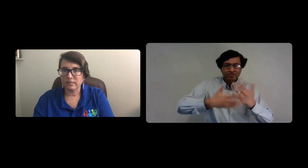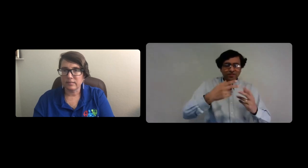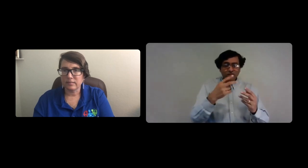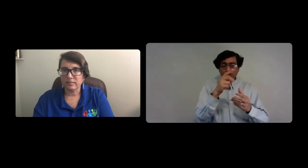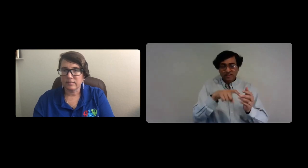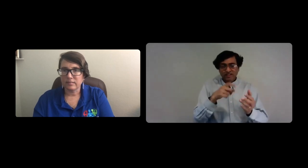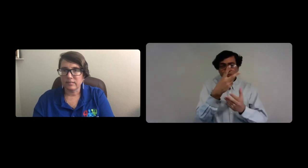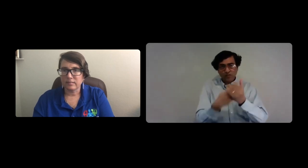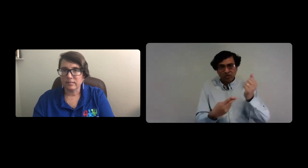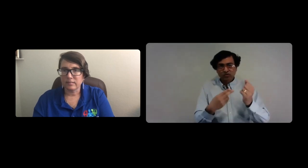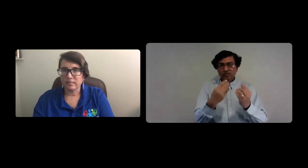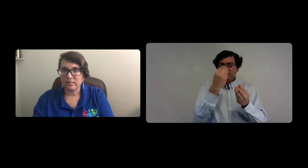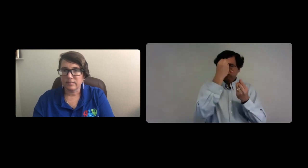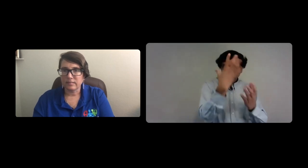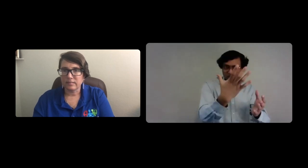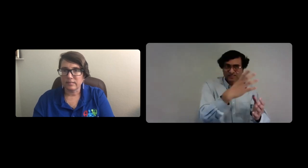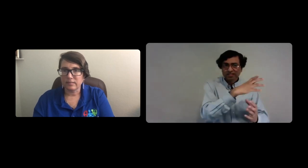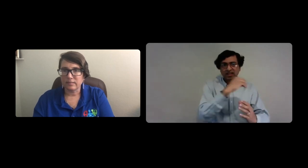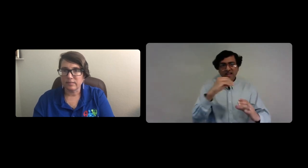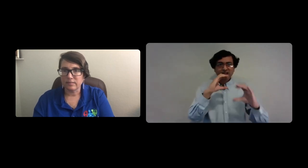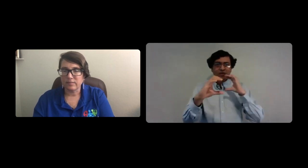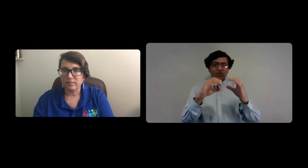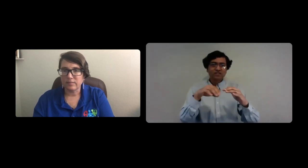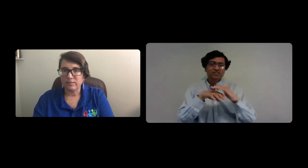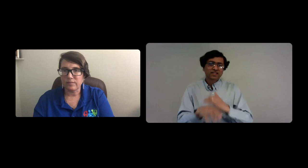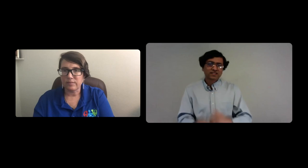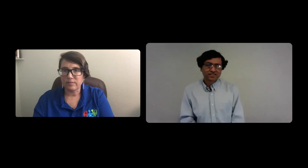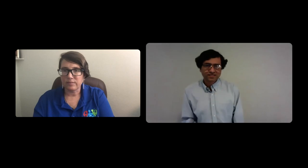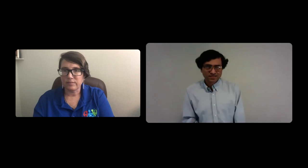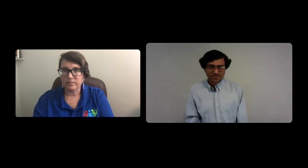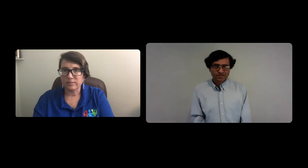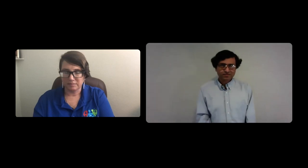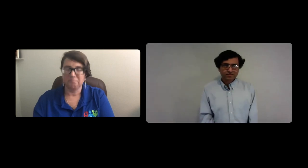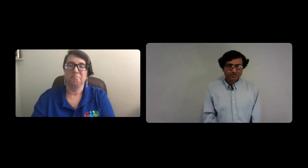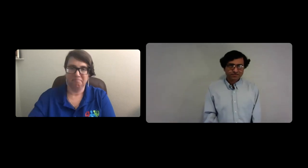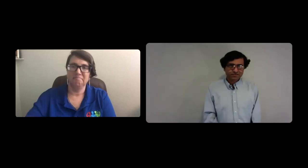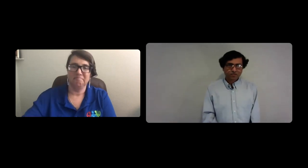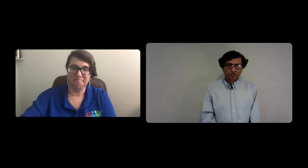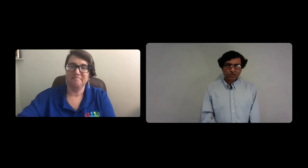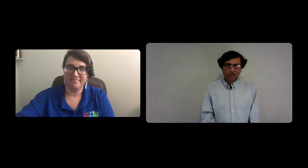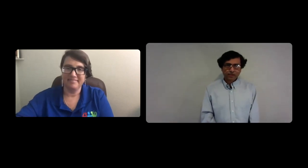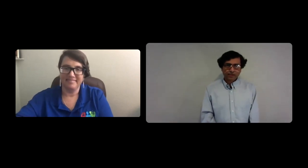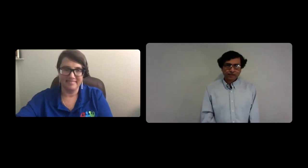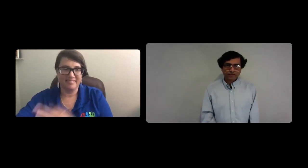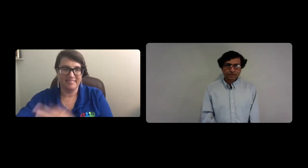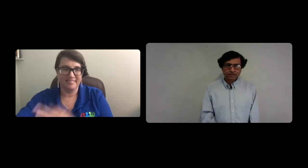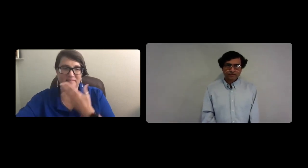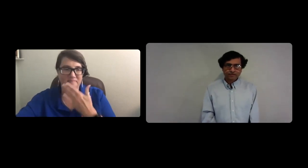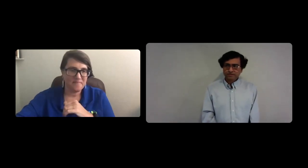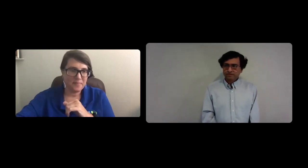And then again you want to make sure that language use is used for both information